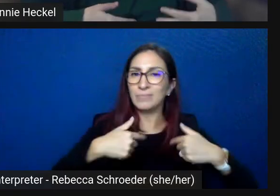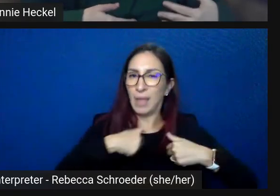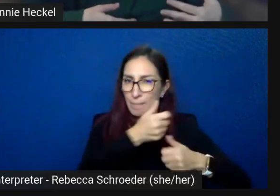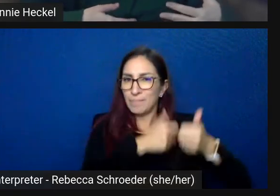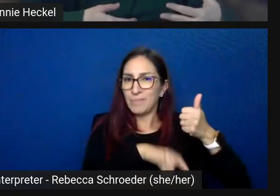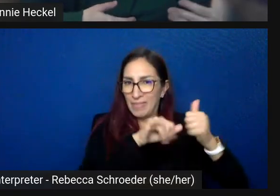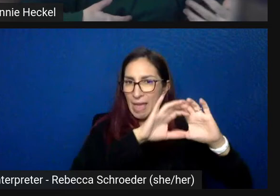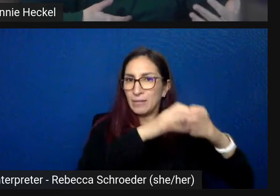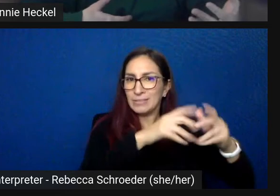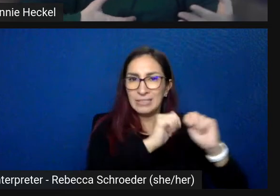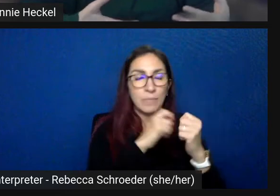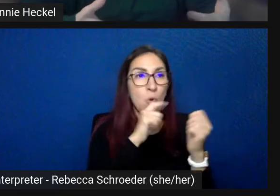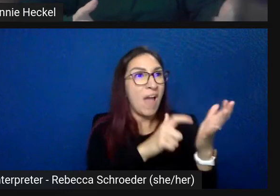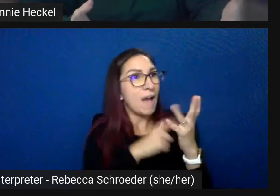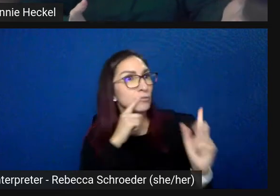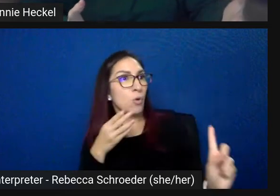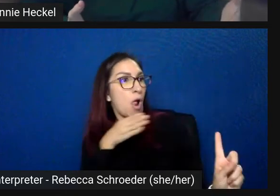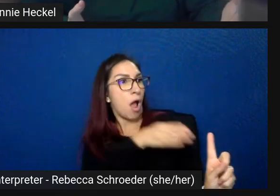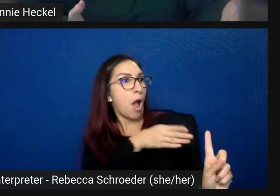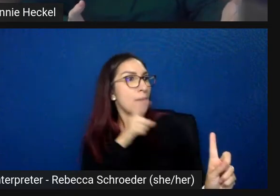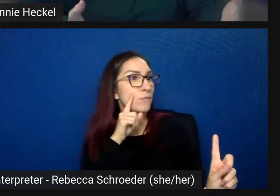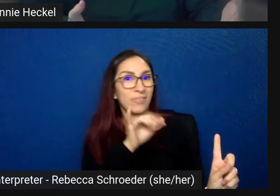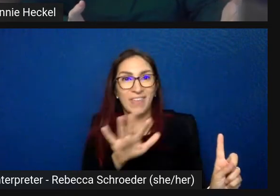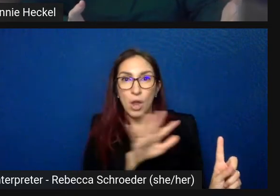They can hire an outside vendor to build a website,